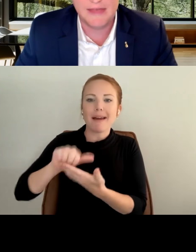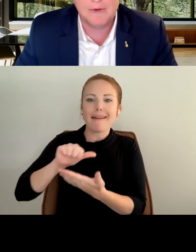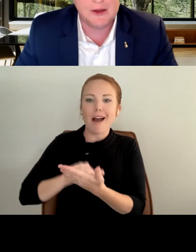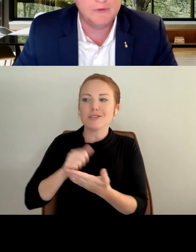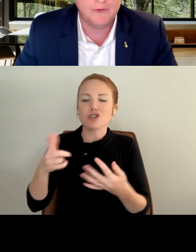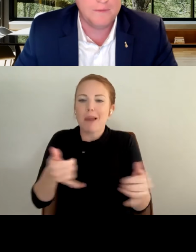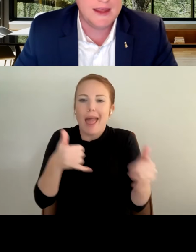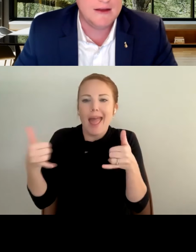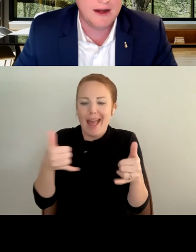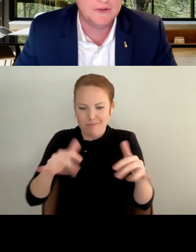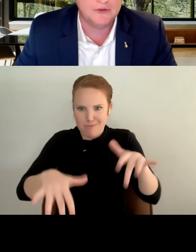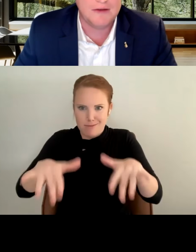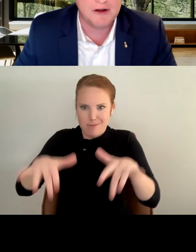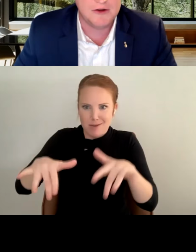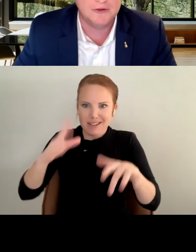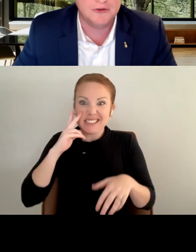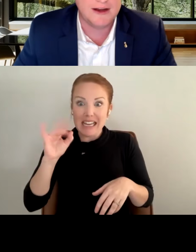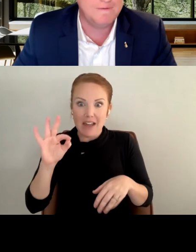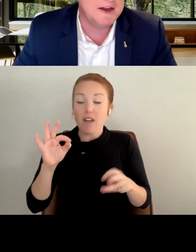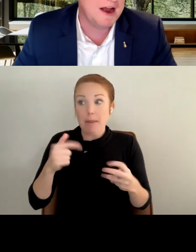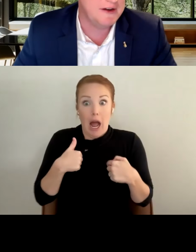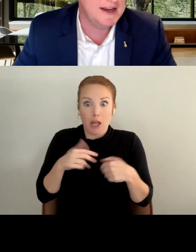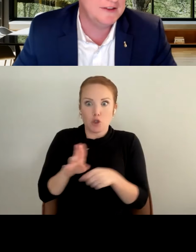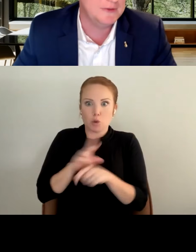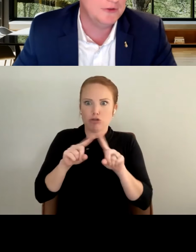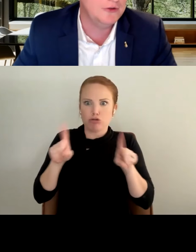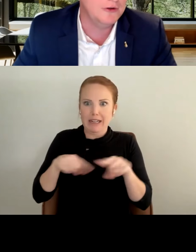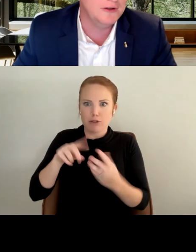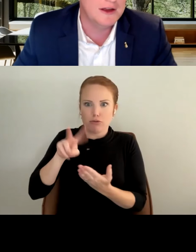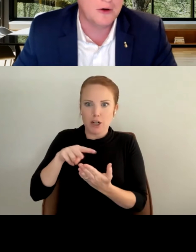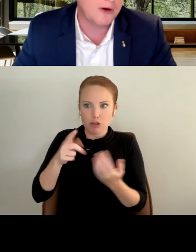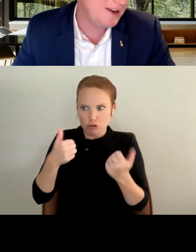that was helpful for me, right, as a screen reader user trying to figure out an inaccessible tool or